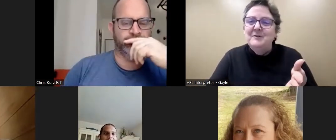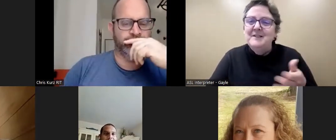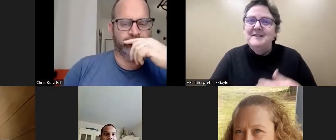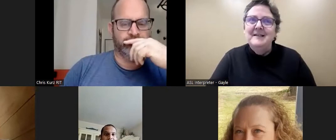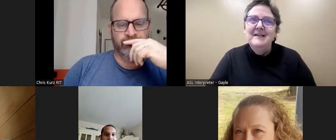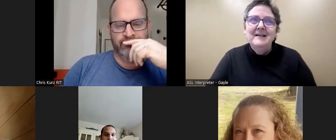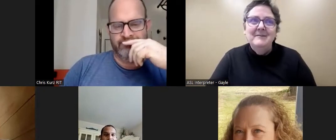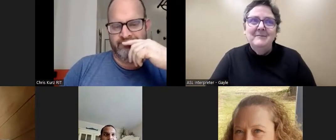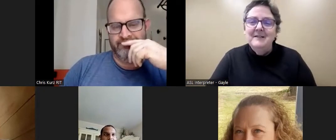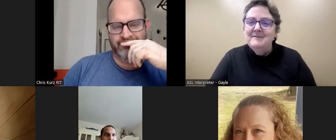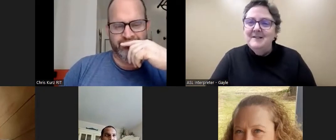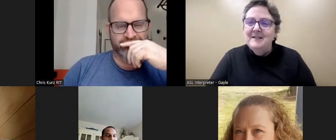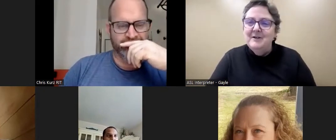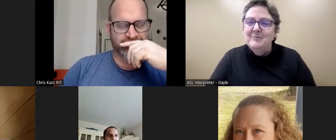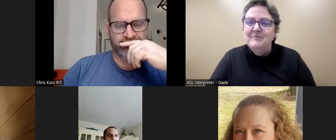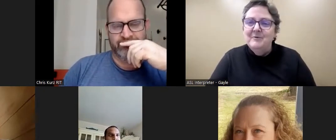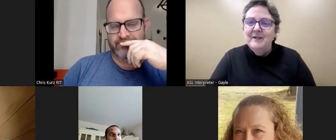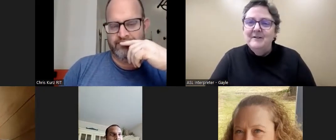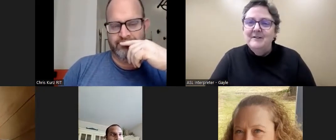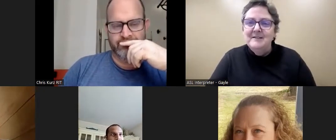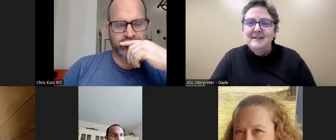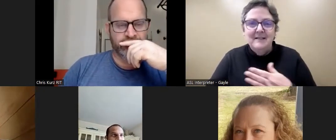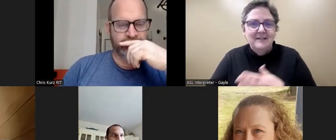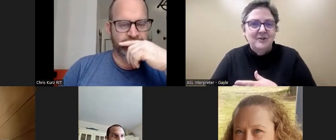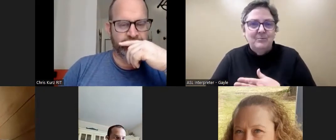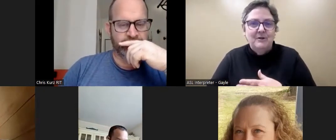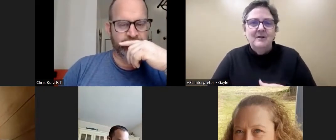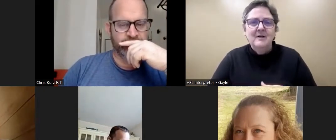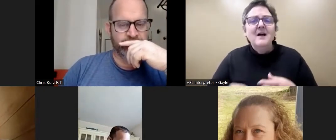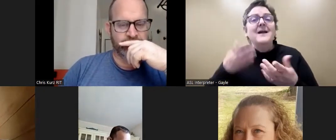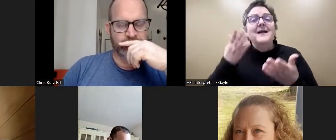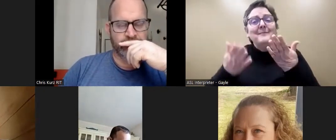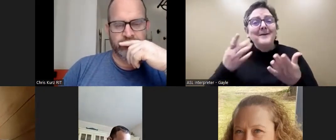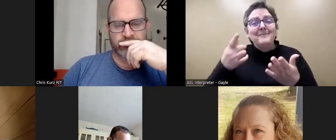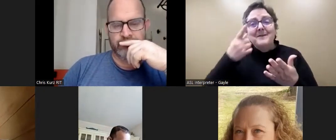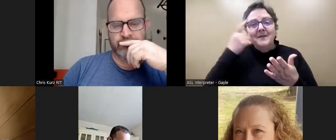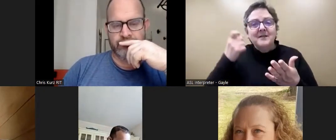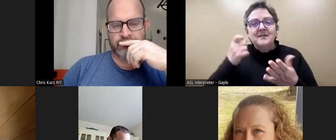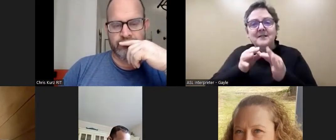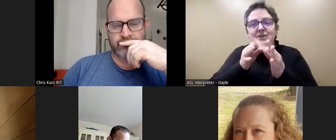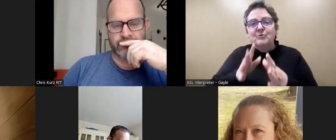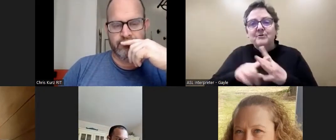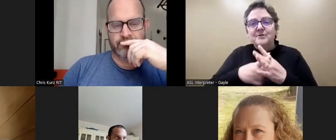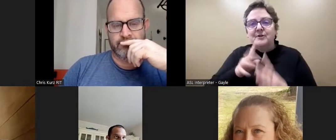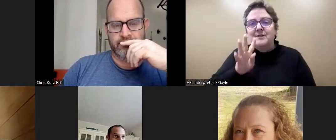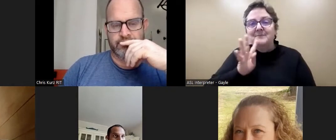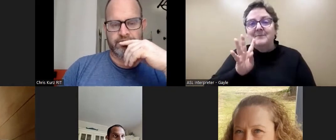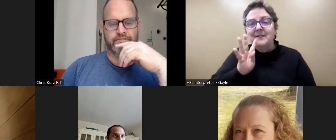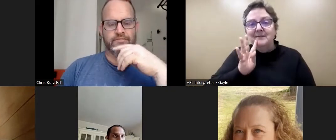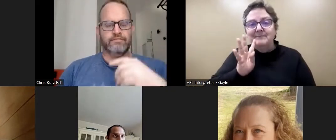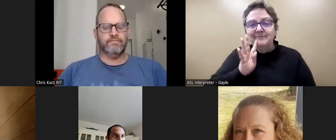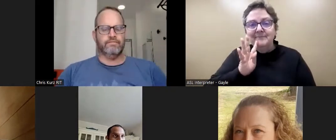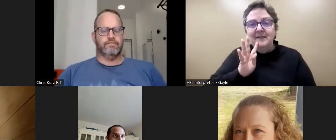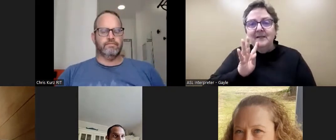see Camilla's video before he couldn't see the interpreter. It might be interpreter started speaking,